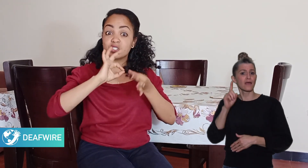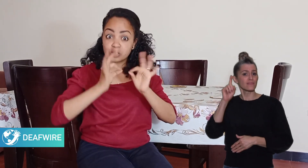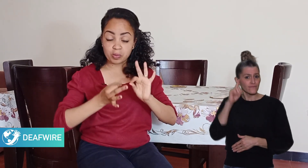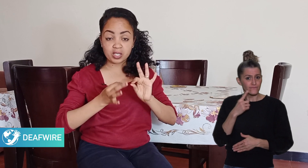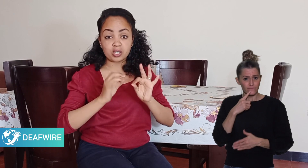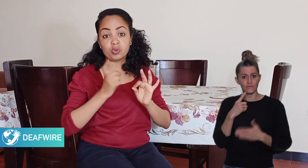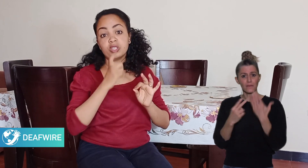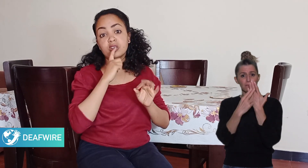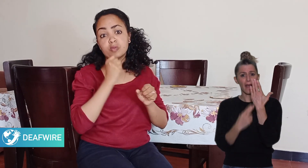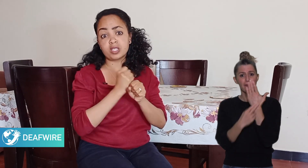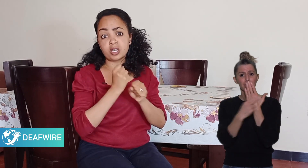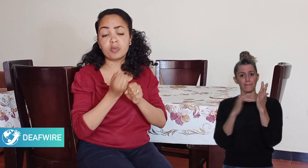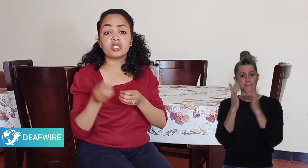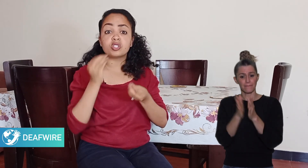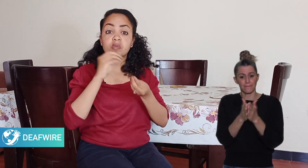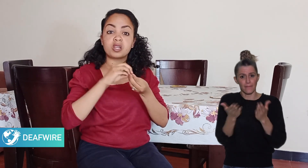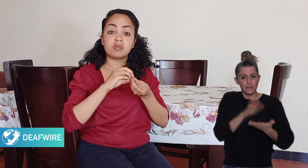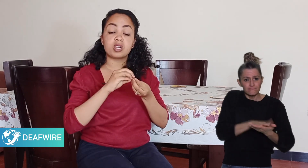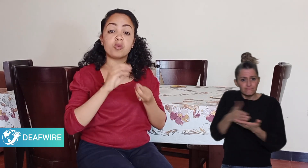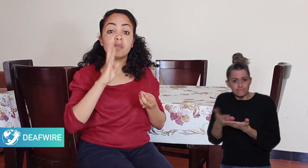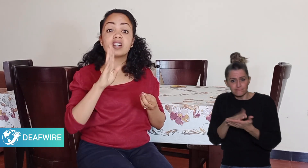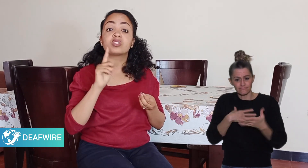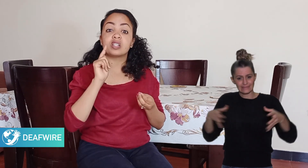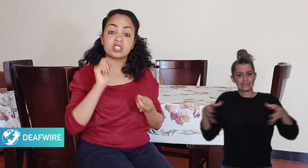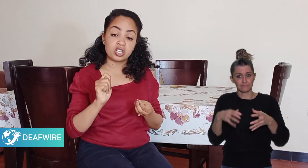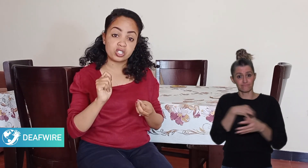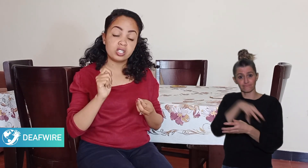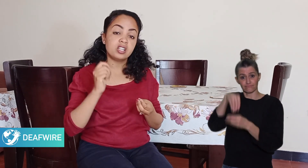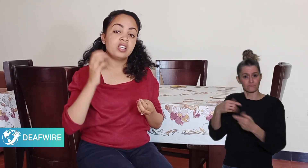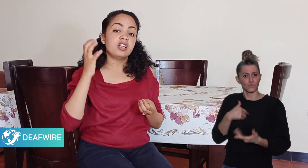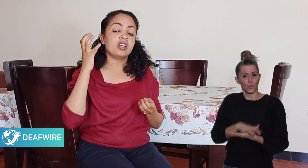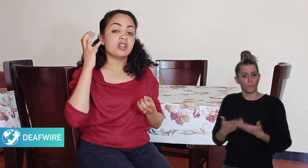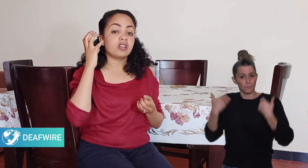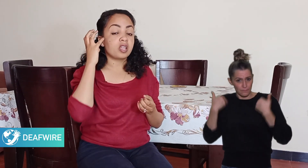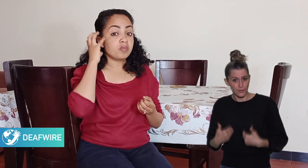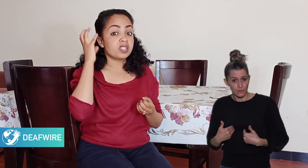I am working on the Deaf Bible Translation team as an interpreter.